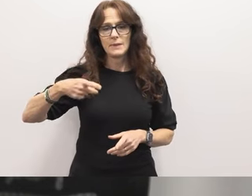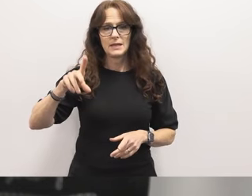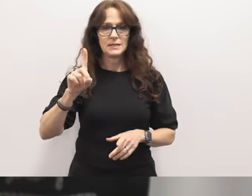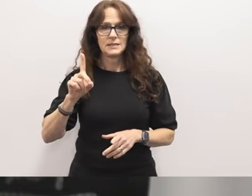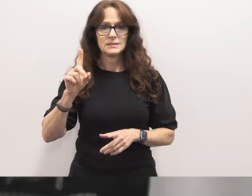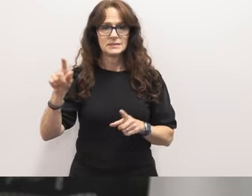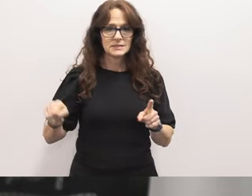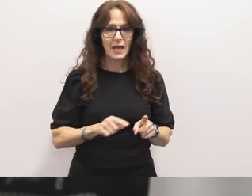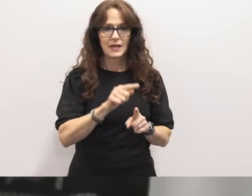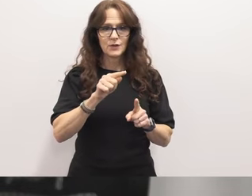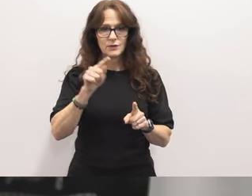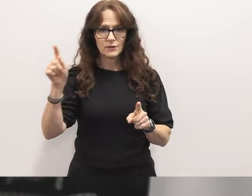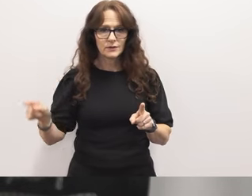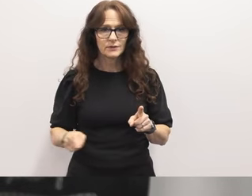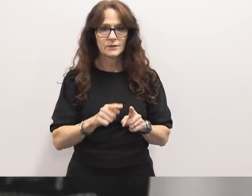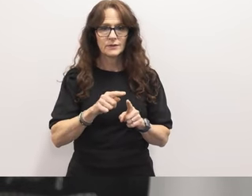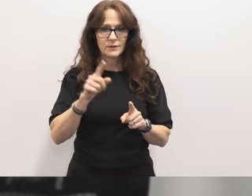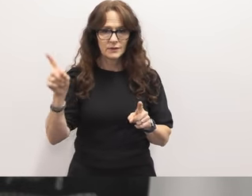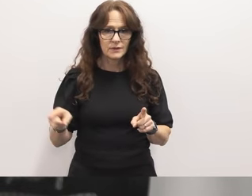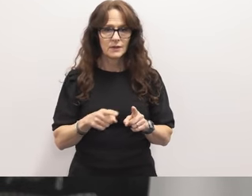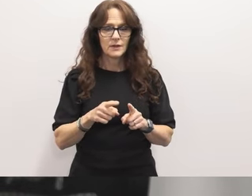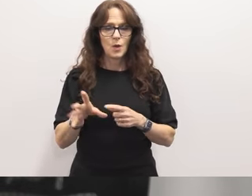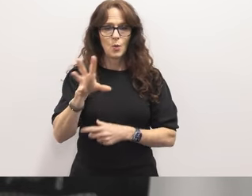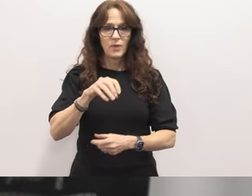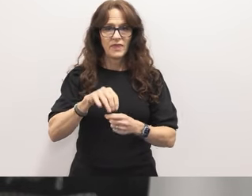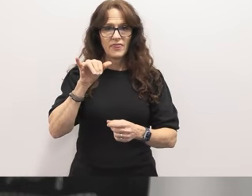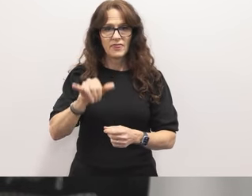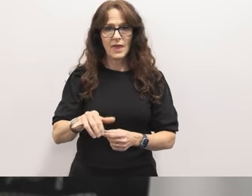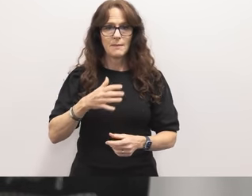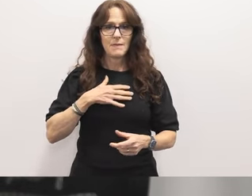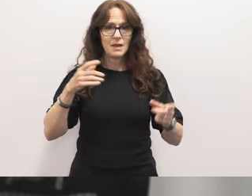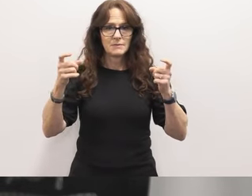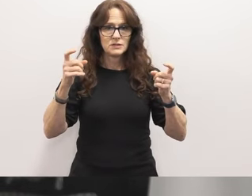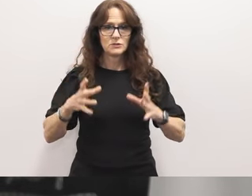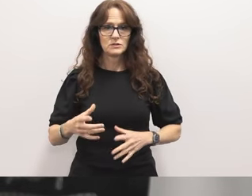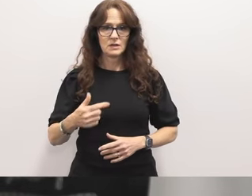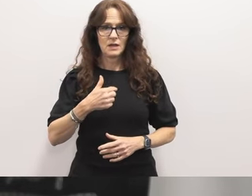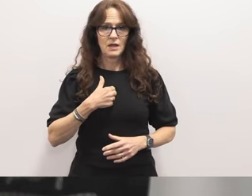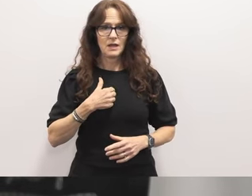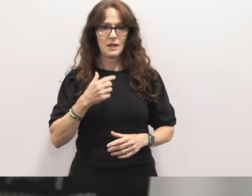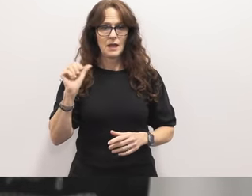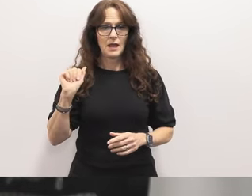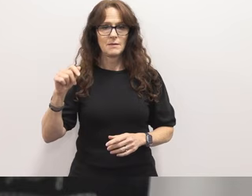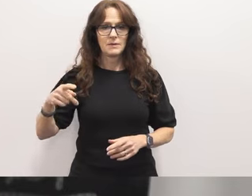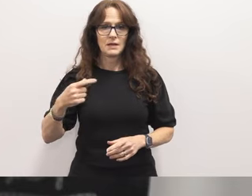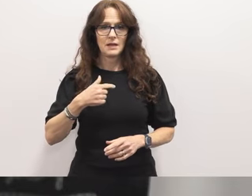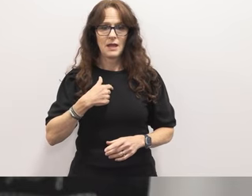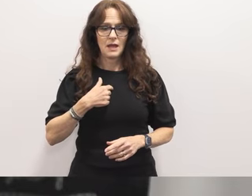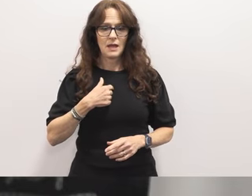and within that cycle, my administration and I, my assistant principal and I, we leave teacher feedback.